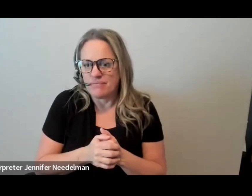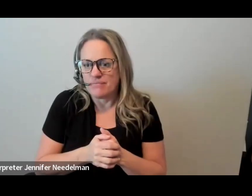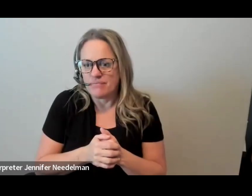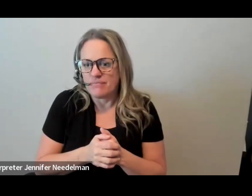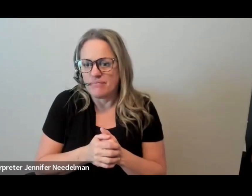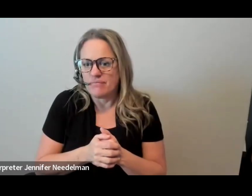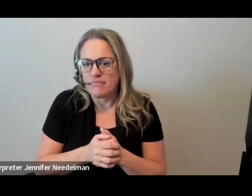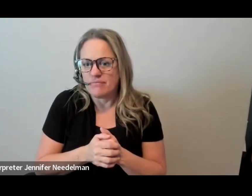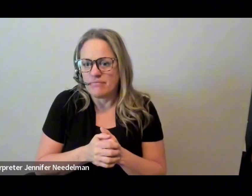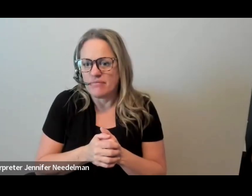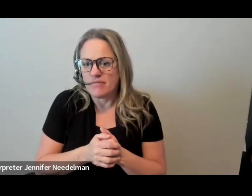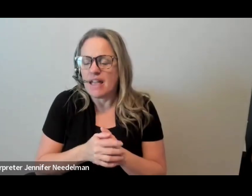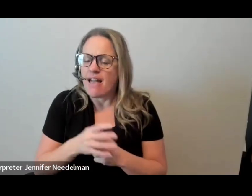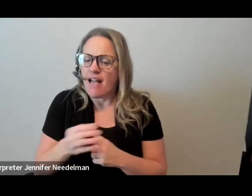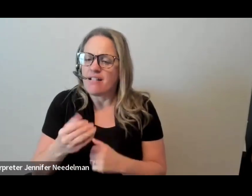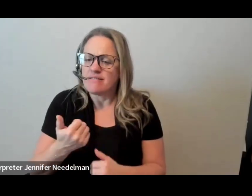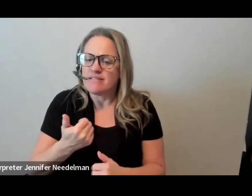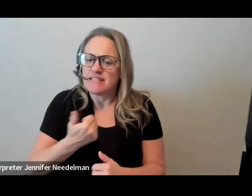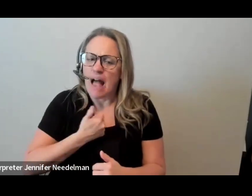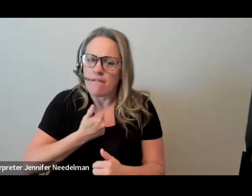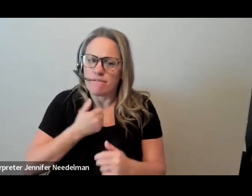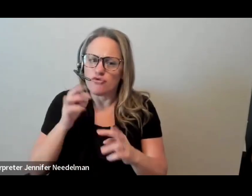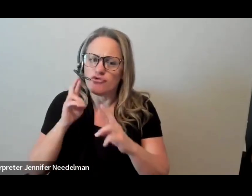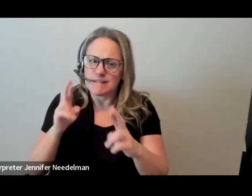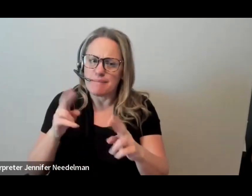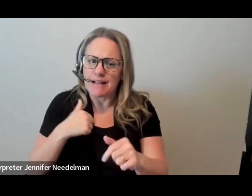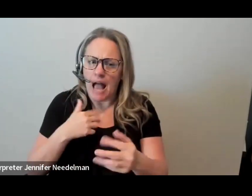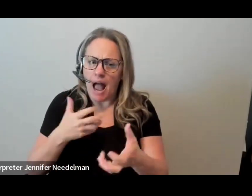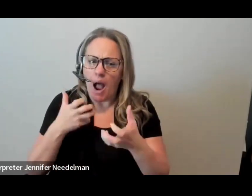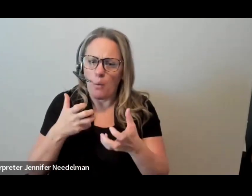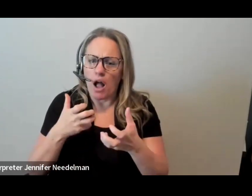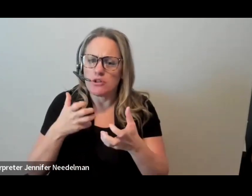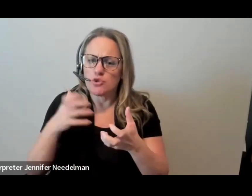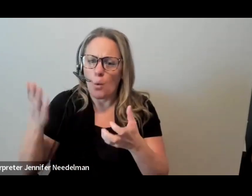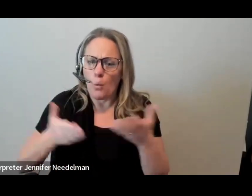And with that perspective, I'd like to welcome each